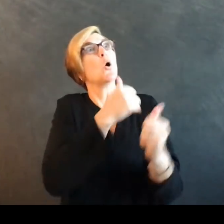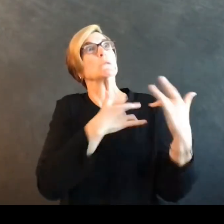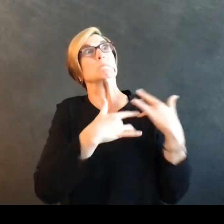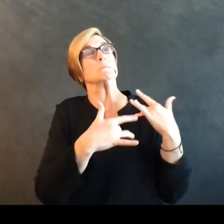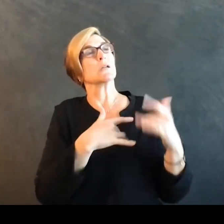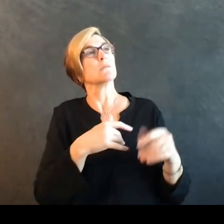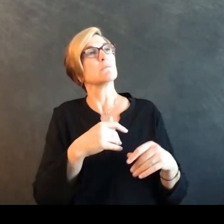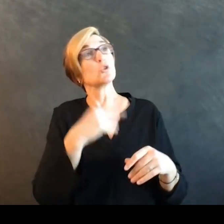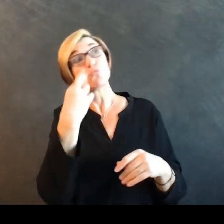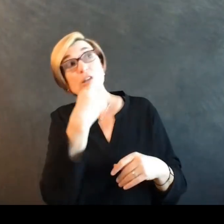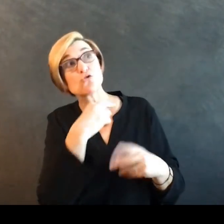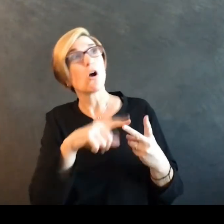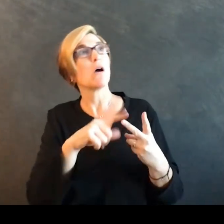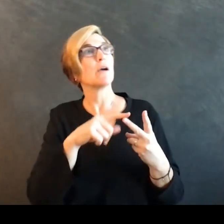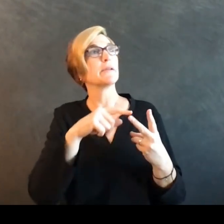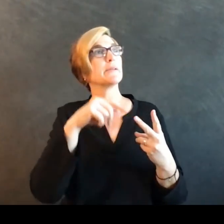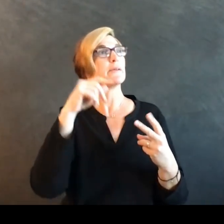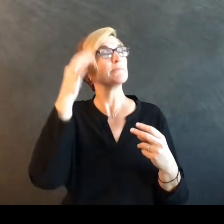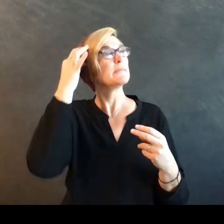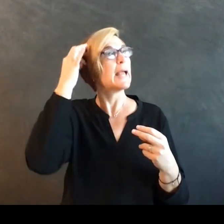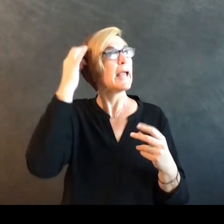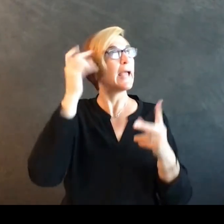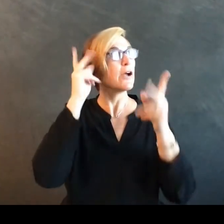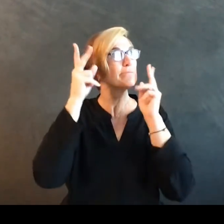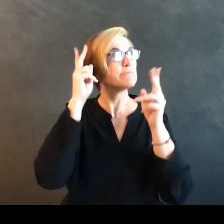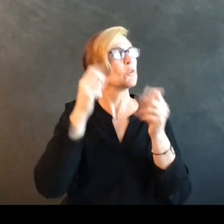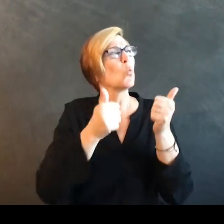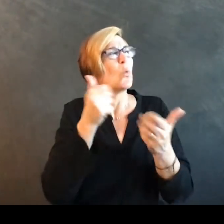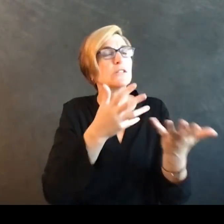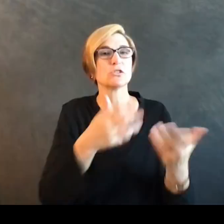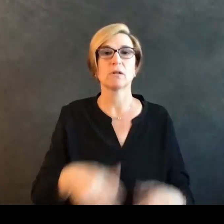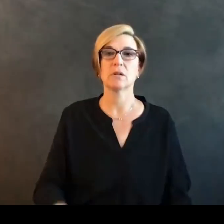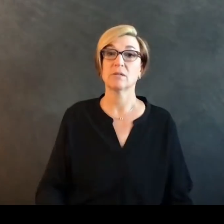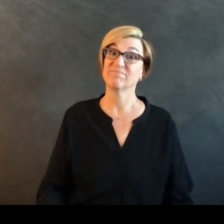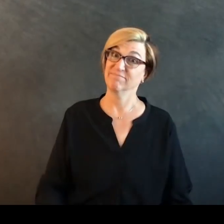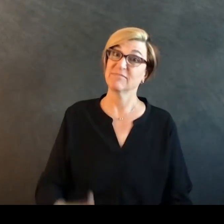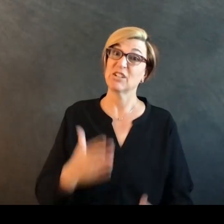like that that's a great question we're concerned about every small business